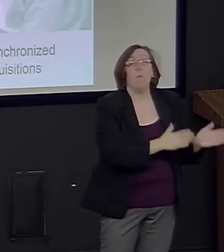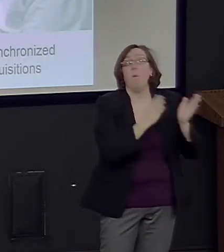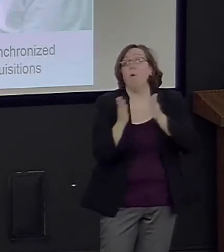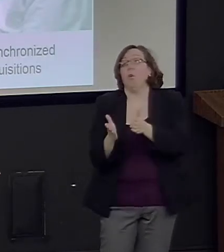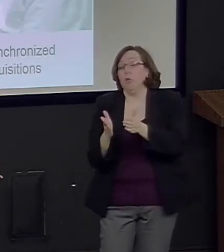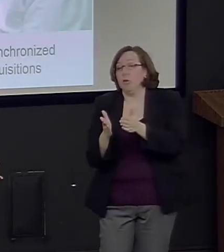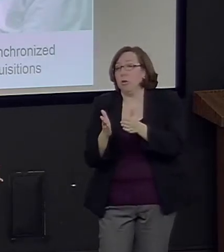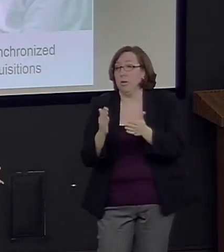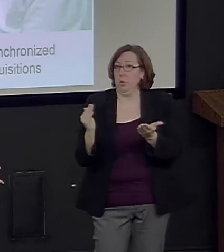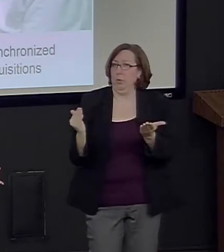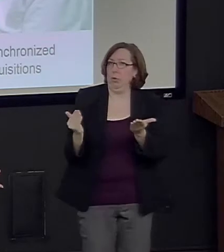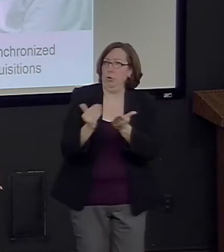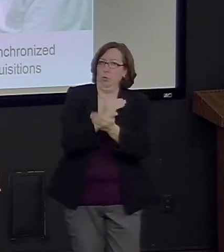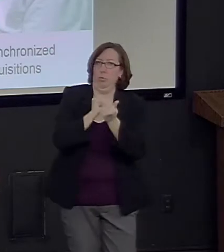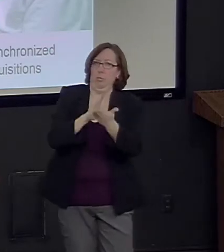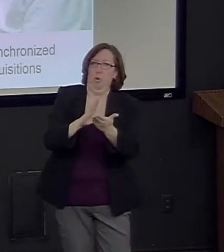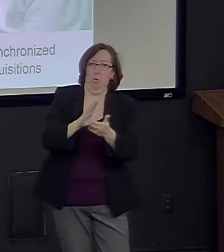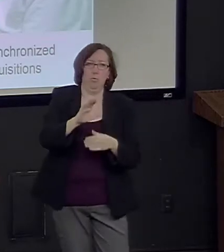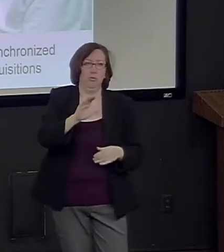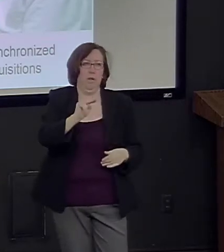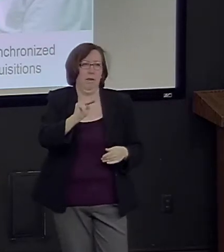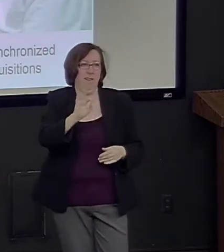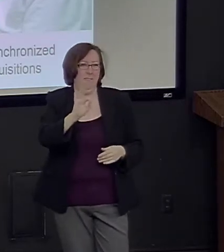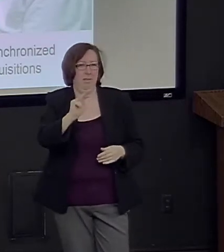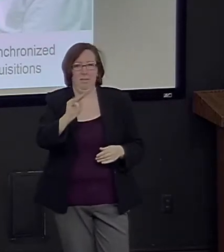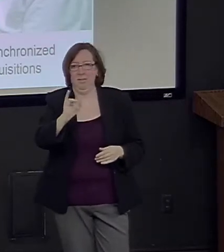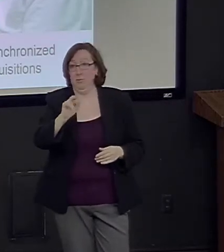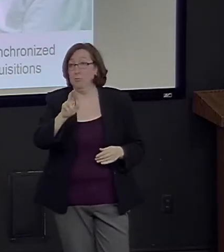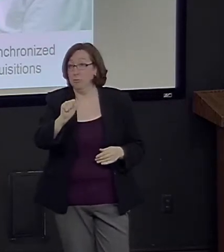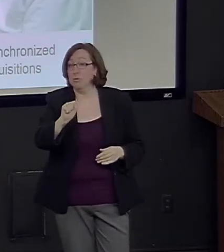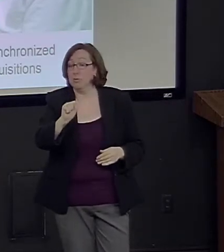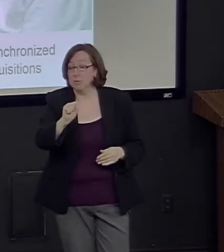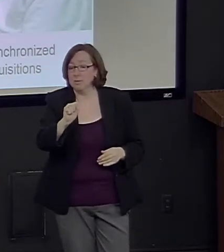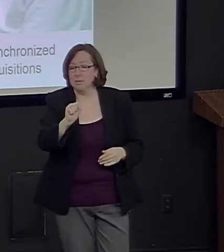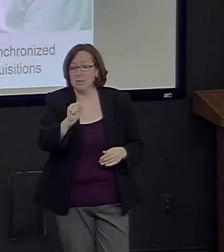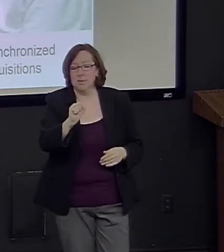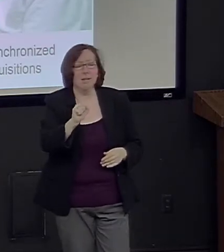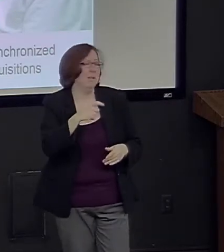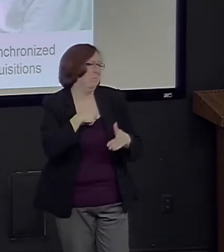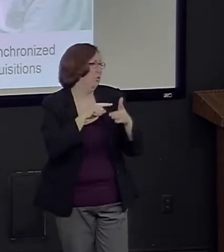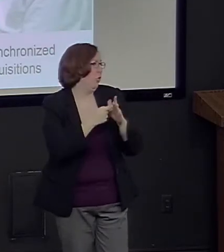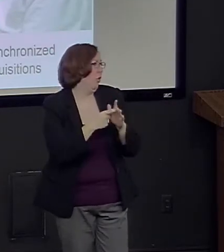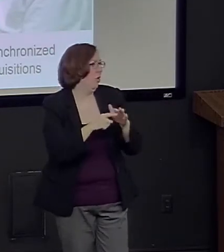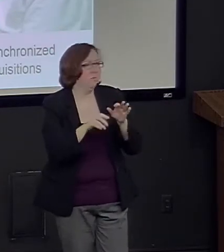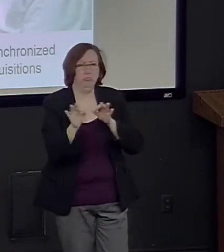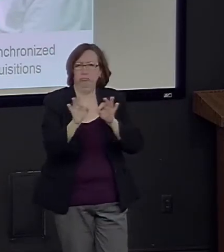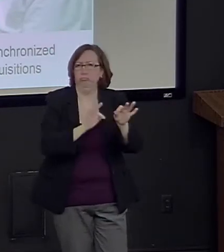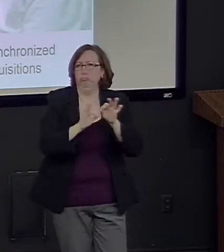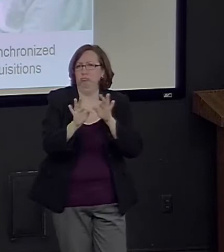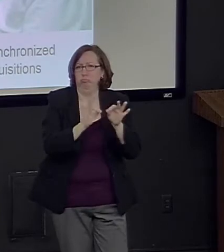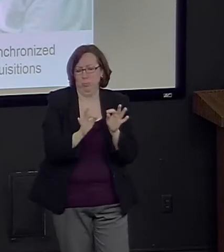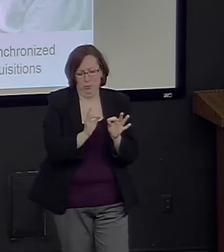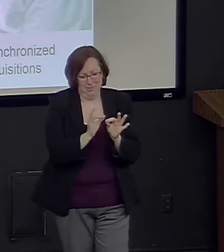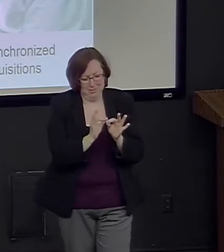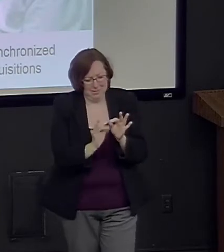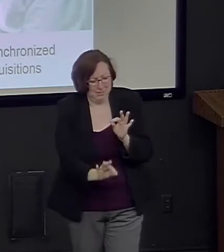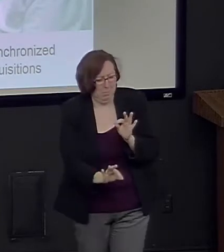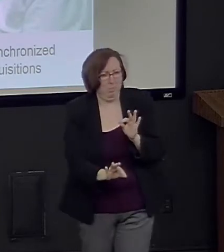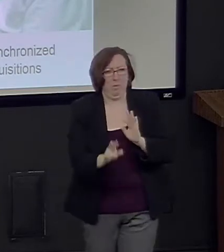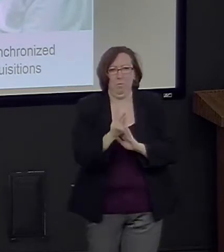the new method of near-infrared spectroscopy, let me just start with a very simple fundamental principle